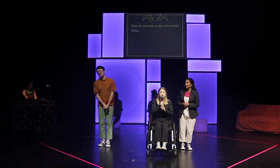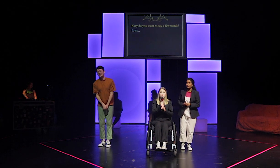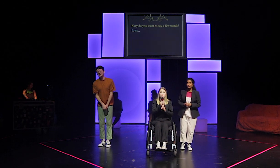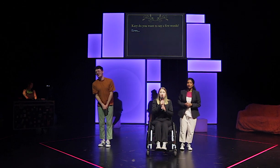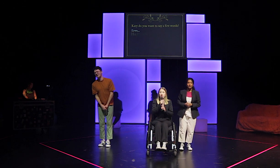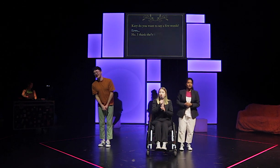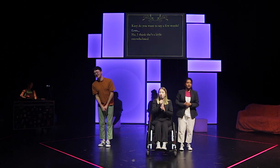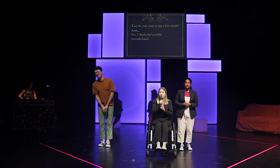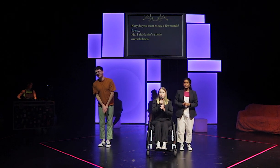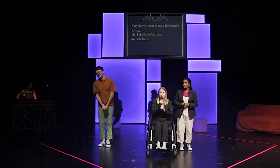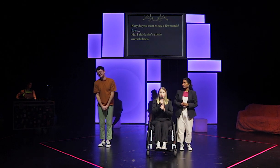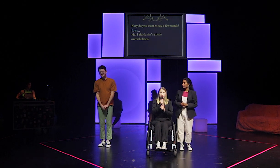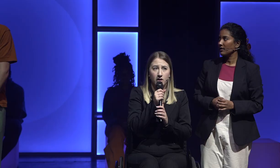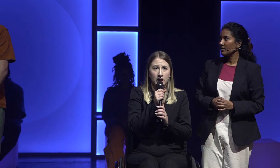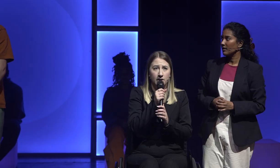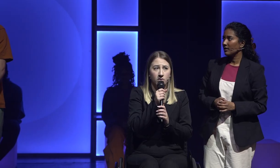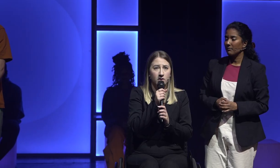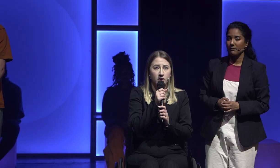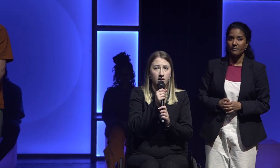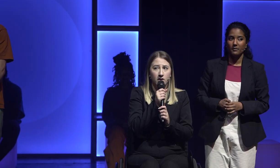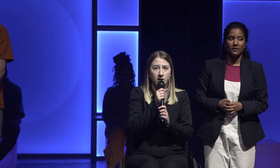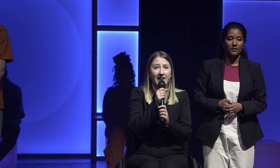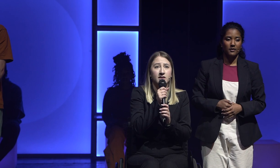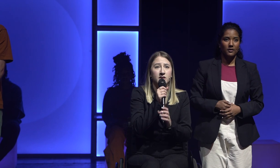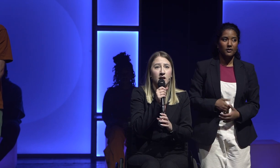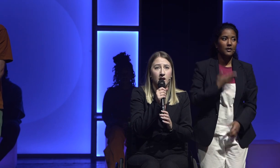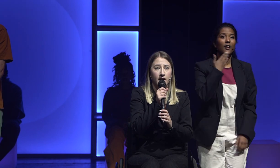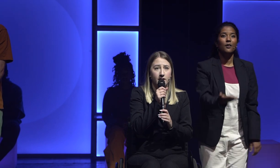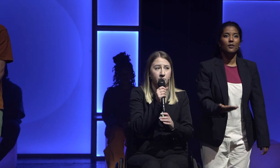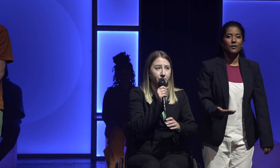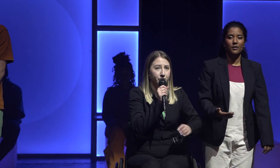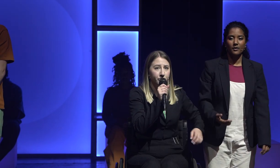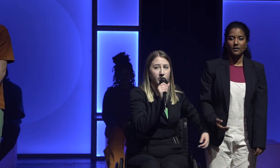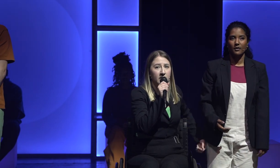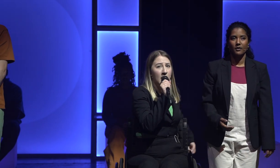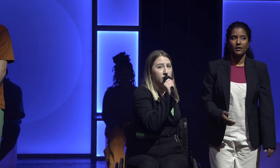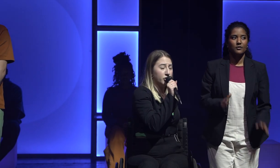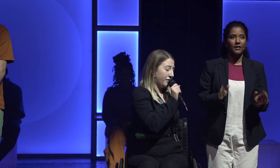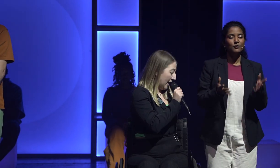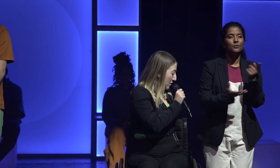Oh, oh I think she's a bit overwhelmed. - Umm... thanks. I just got to